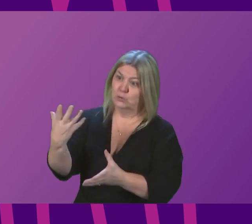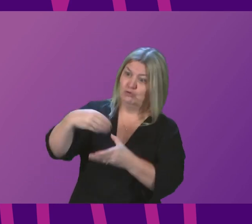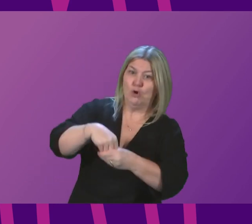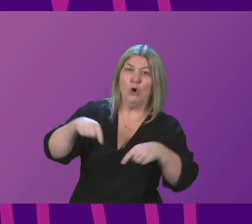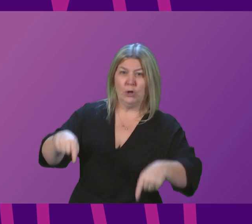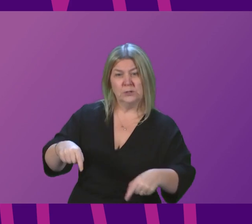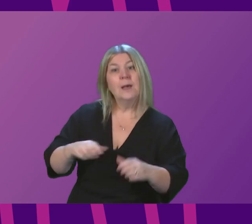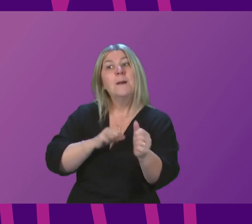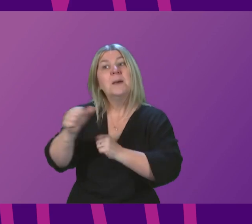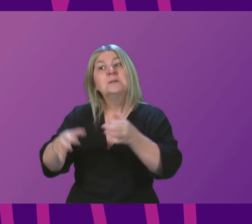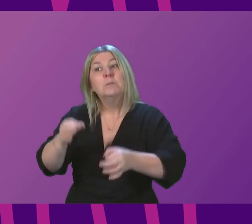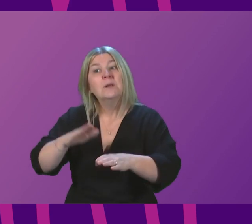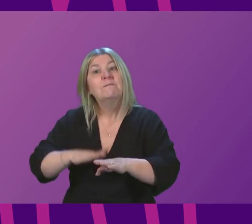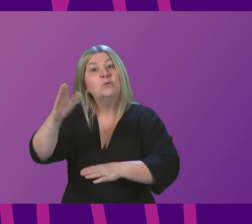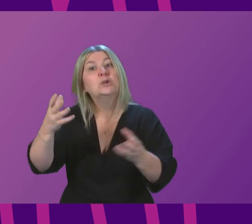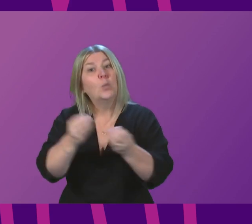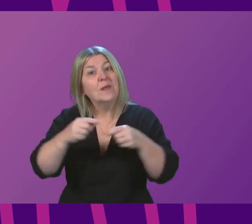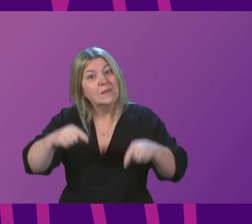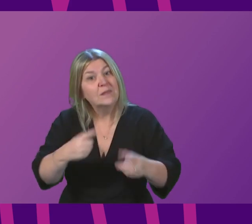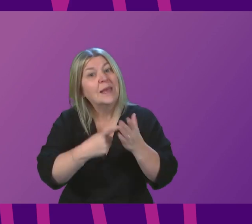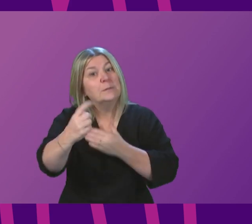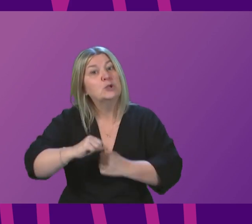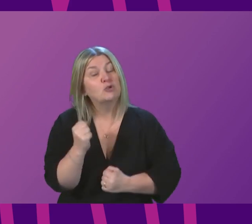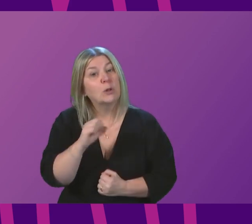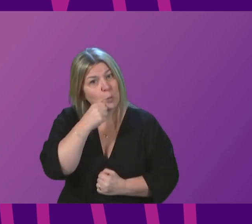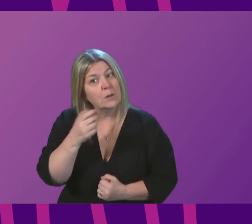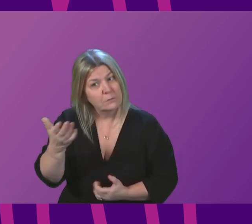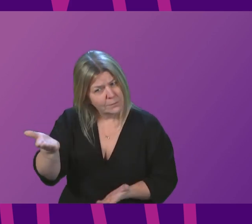would have a better political future in an independent Scotland.